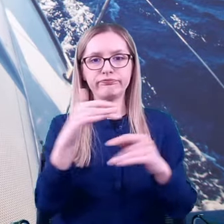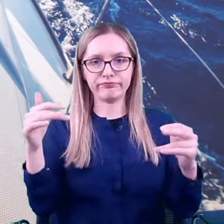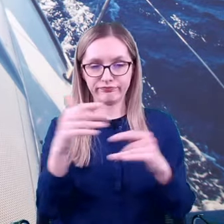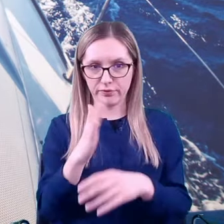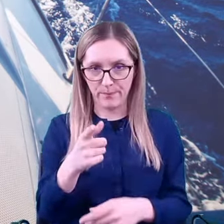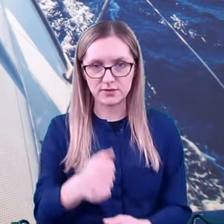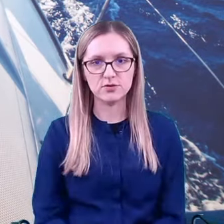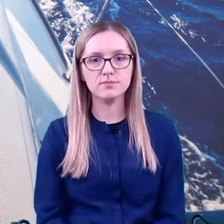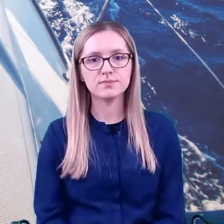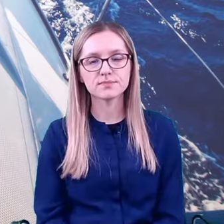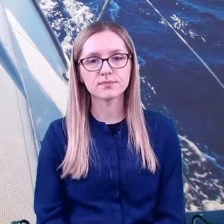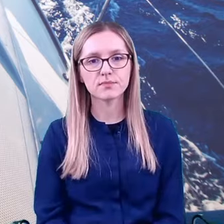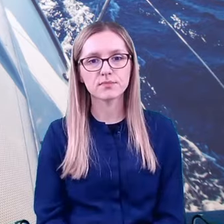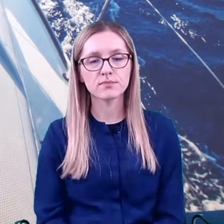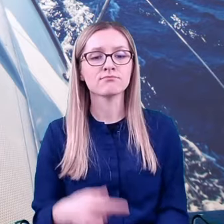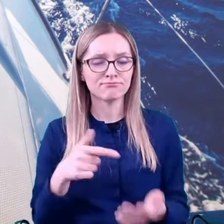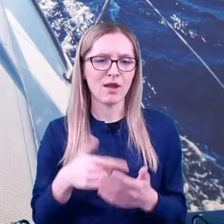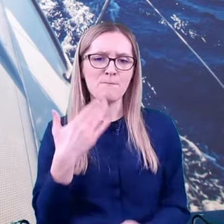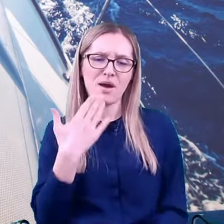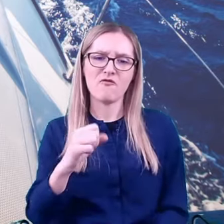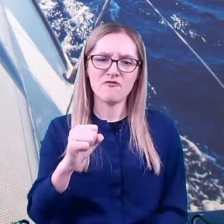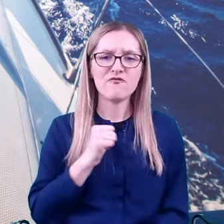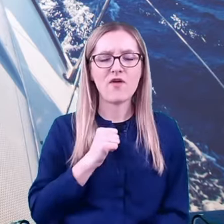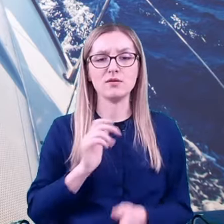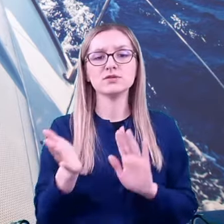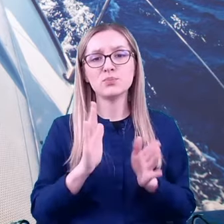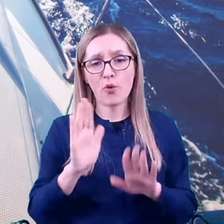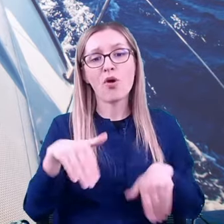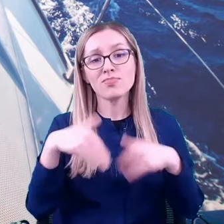This will allow us to neatly produce power.